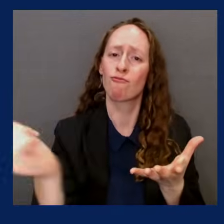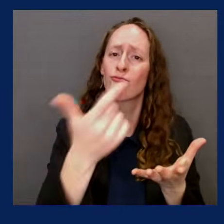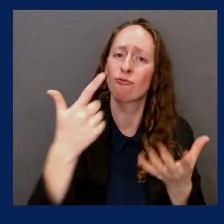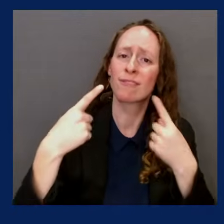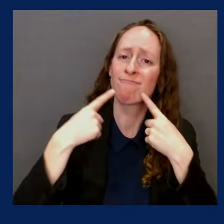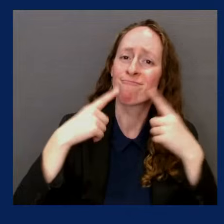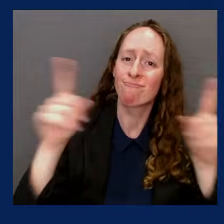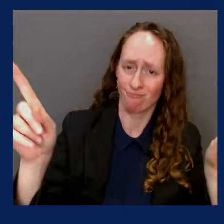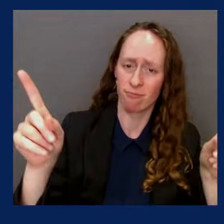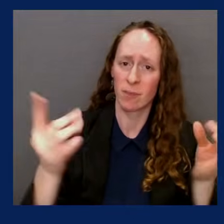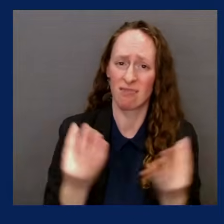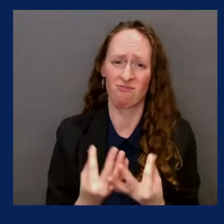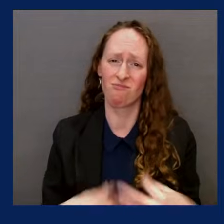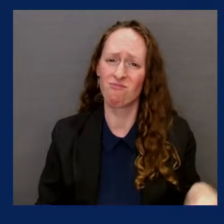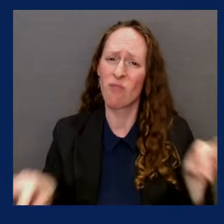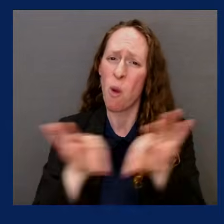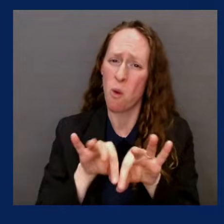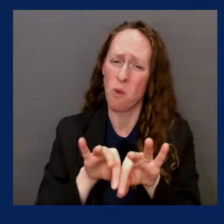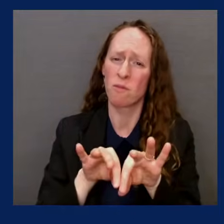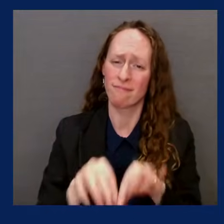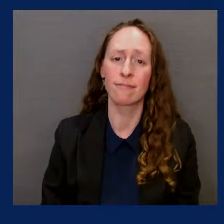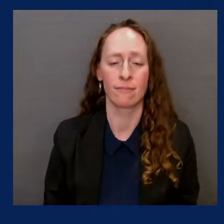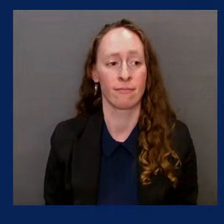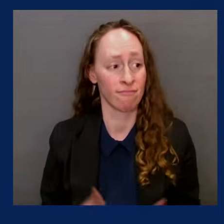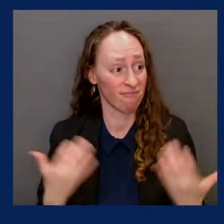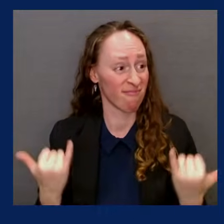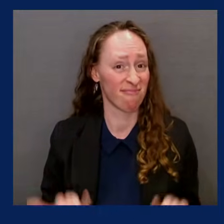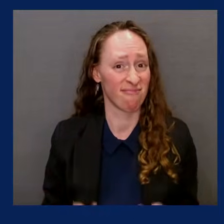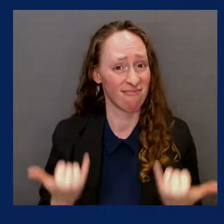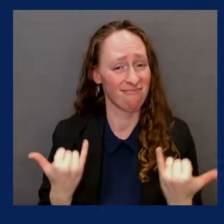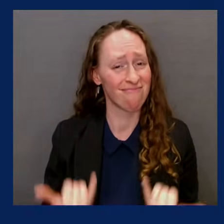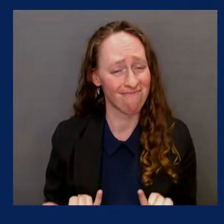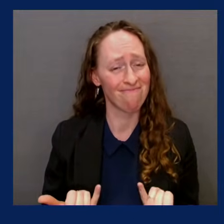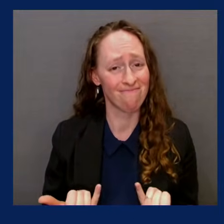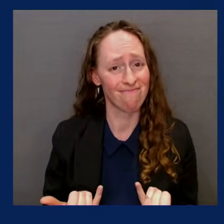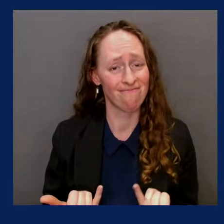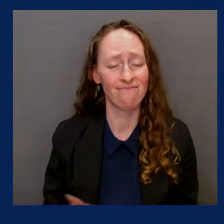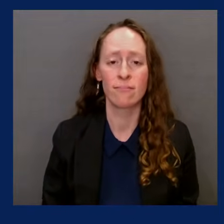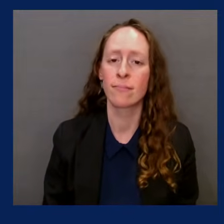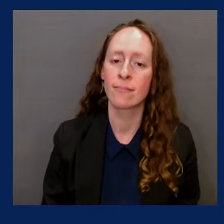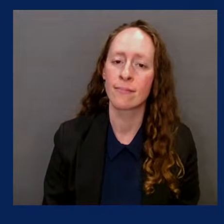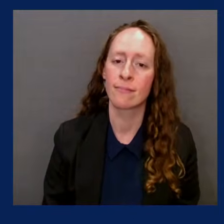between Australia and the United States has never been more important. And it, of course --